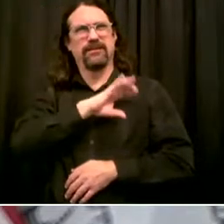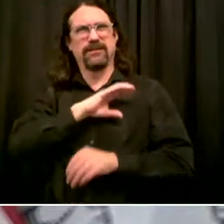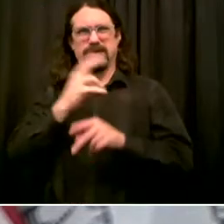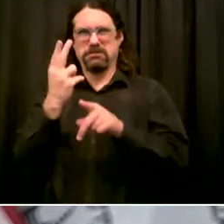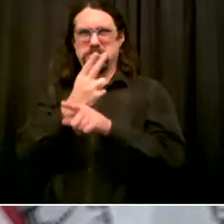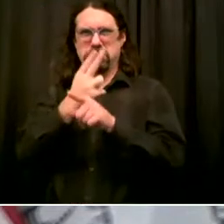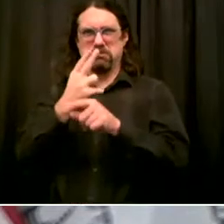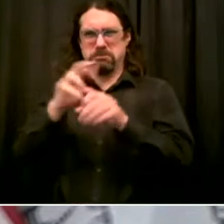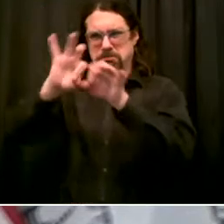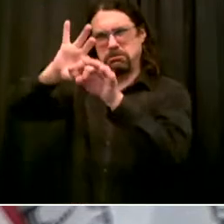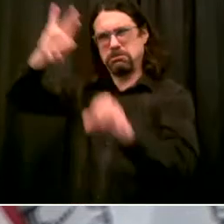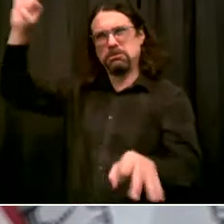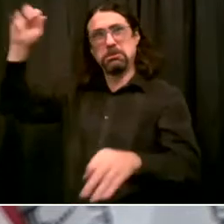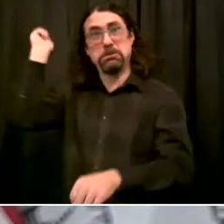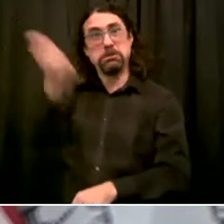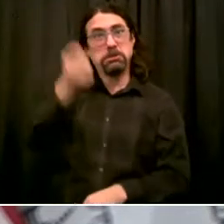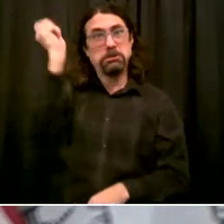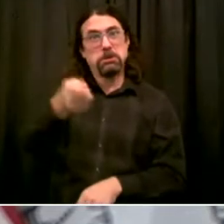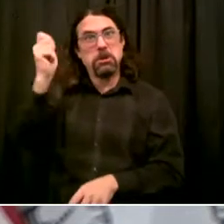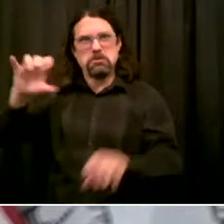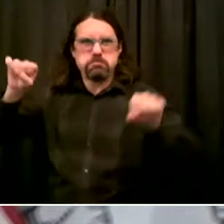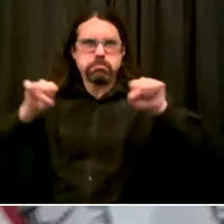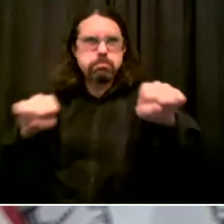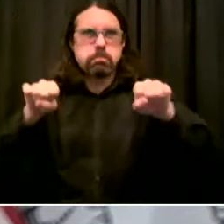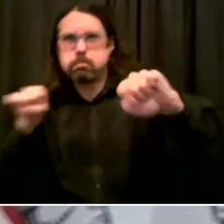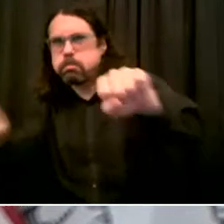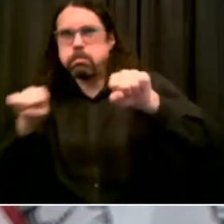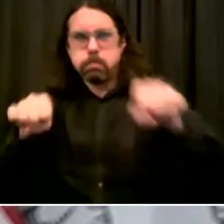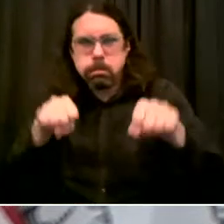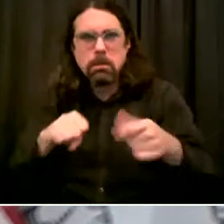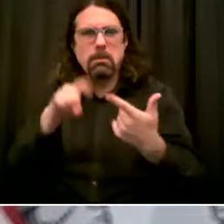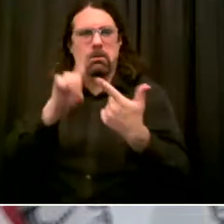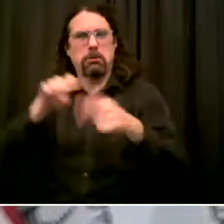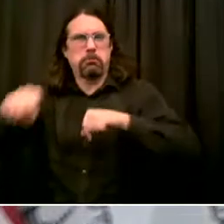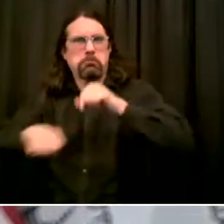WONDERING WHY THE POLICE DEPAARTMENT IS USING THIS TYPE OF FORCE AGAINST PEOPLE WHO WERE MOSTLY STANDING IN THE